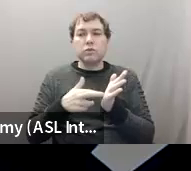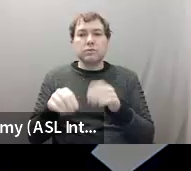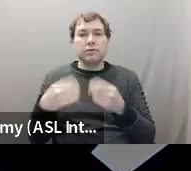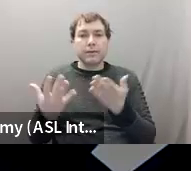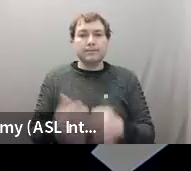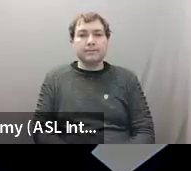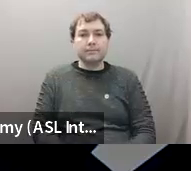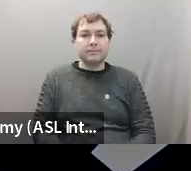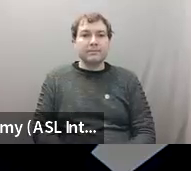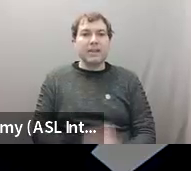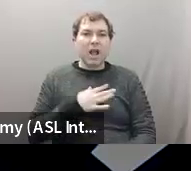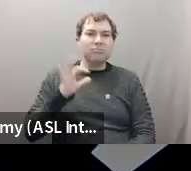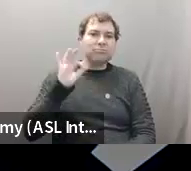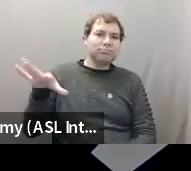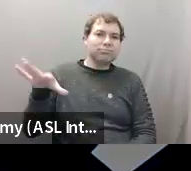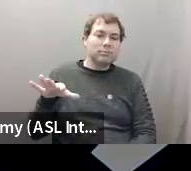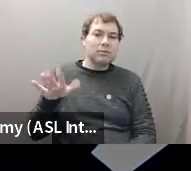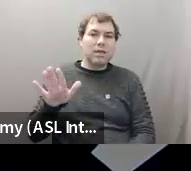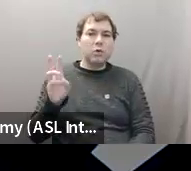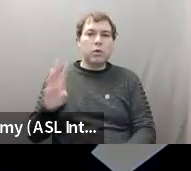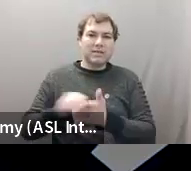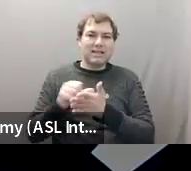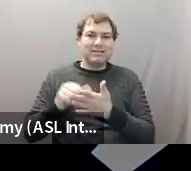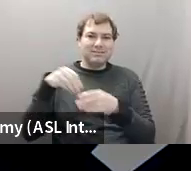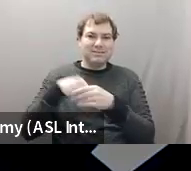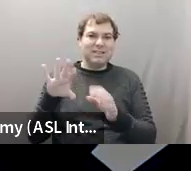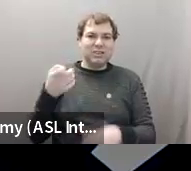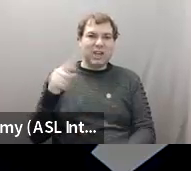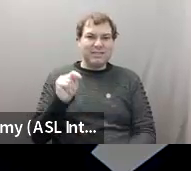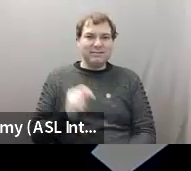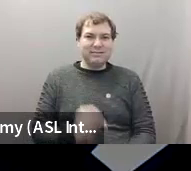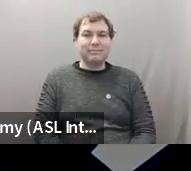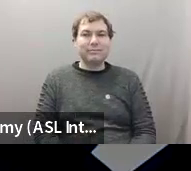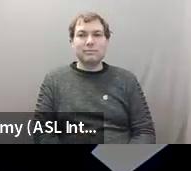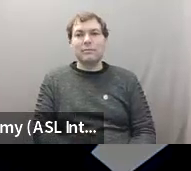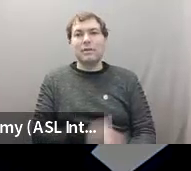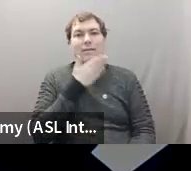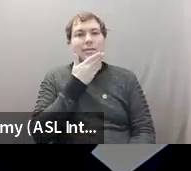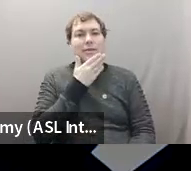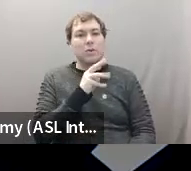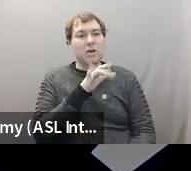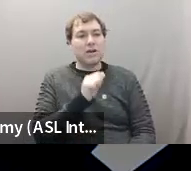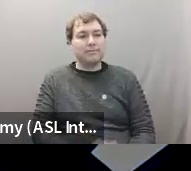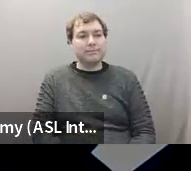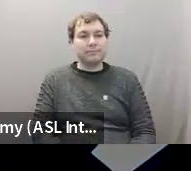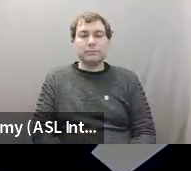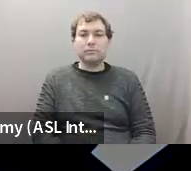Maria Cordova: I'll throw their website into the chat. Linda Pogue: That's great. Thanks, Maria. Scott Birkenbuel (he, him) VP APRIL: And Christine.